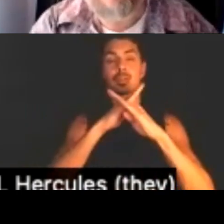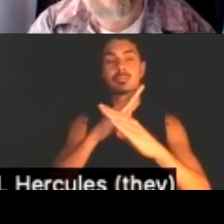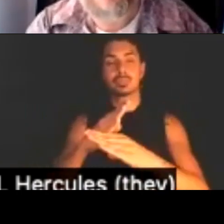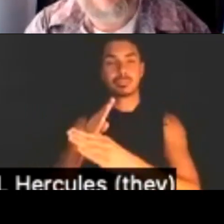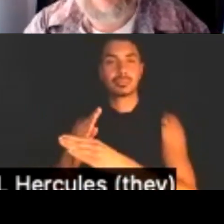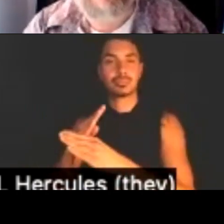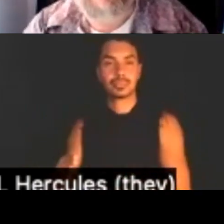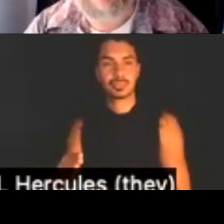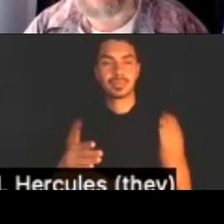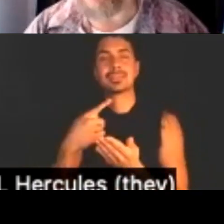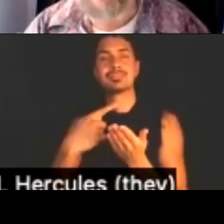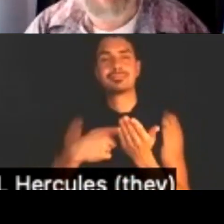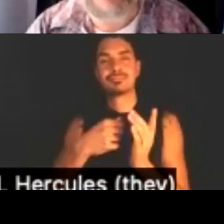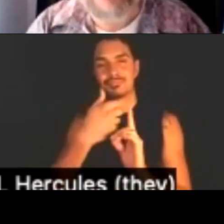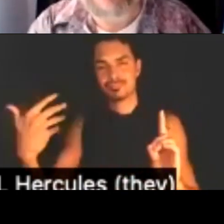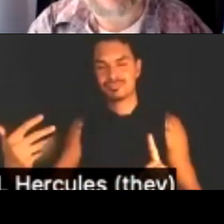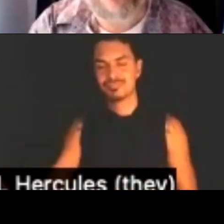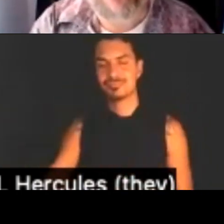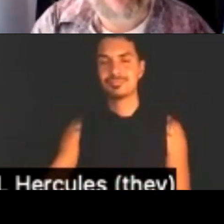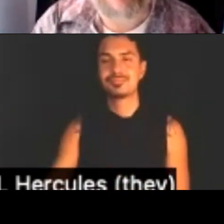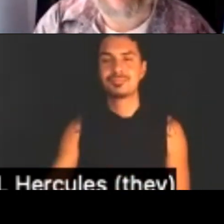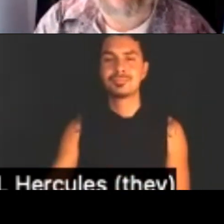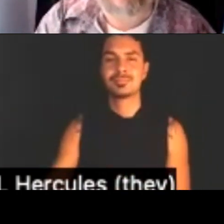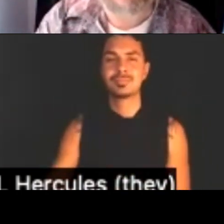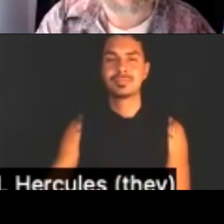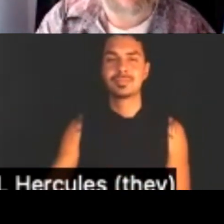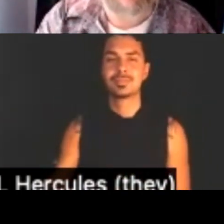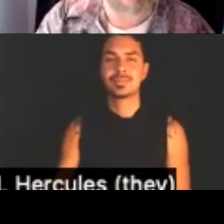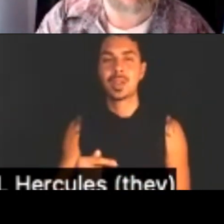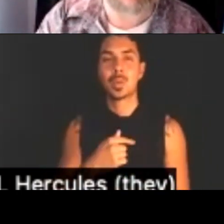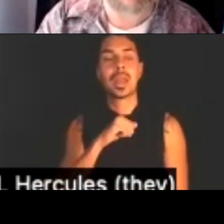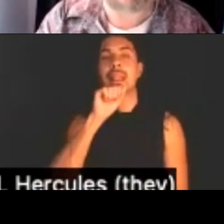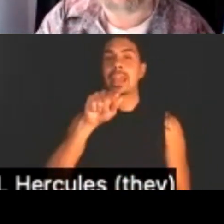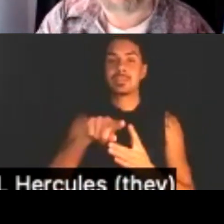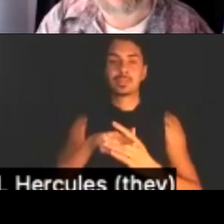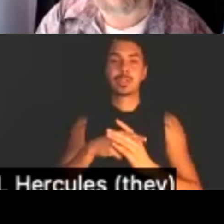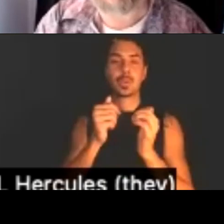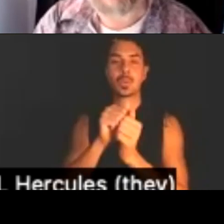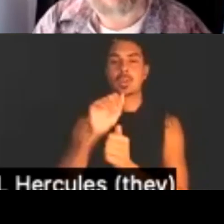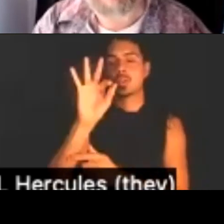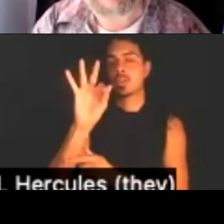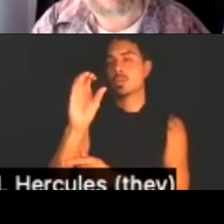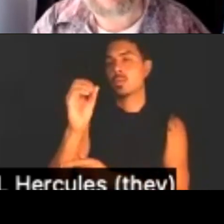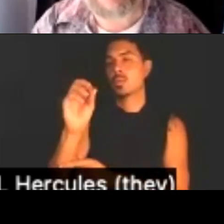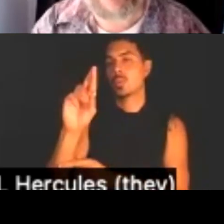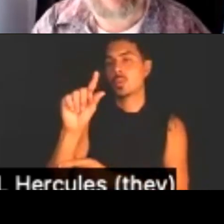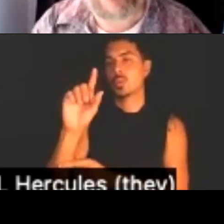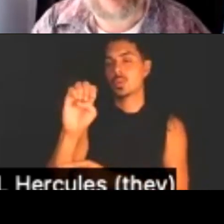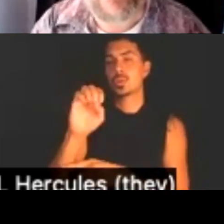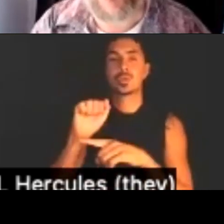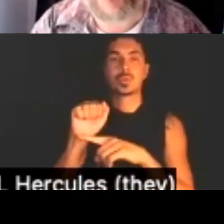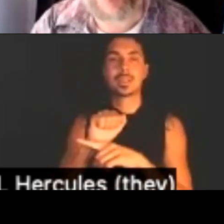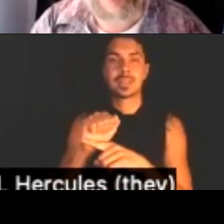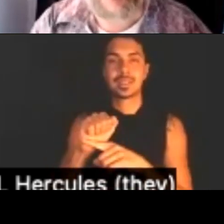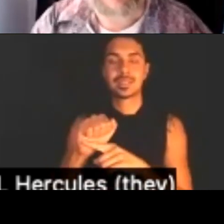One of the things that we always like to start with in FORGE trainings is the reminder for all of us to take care of ourselves.